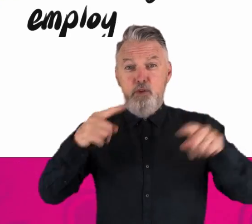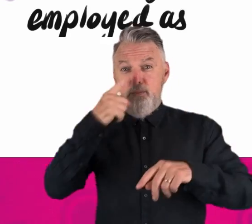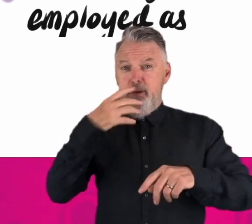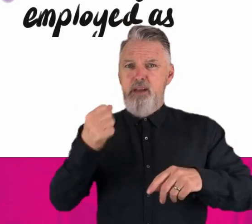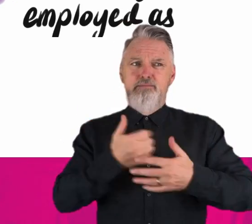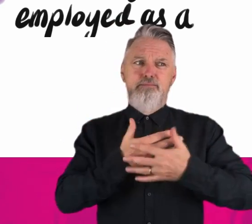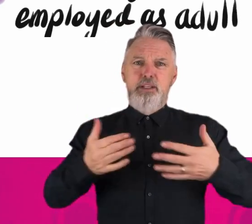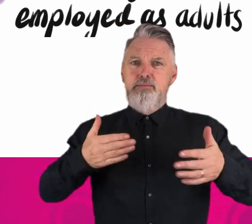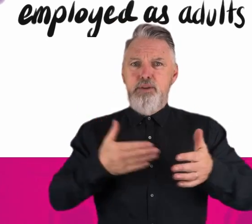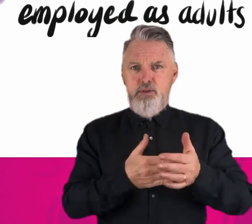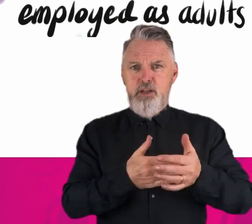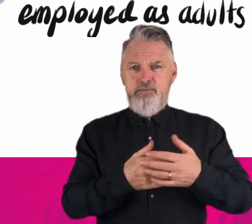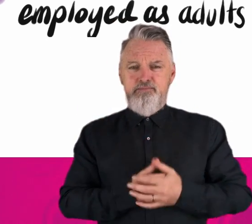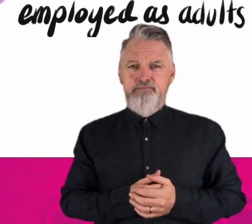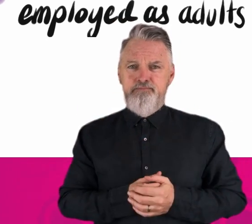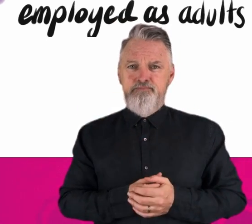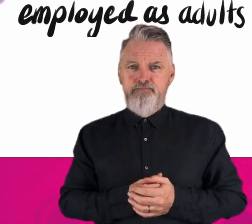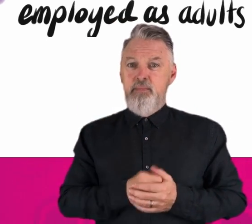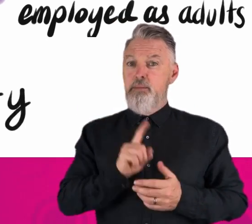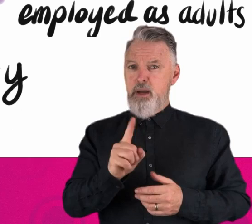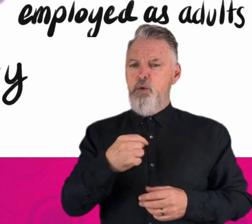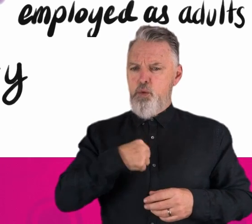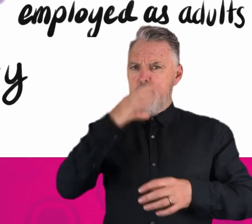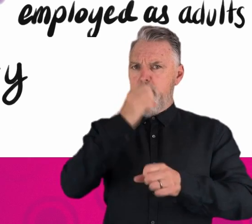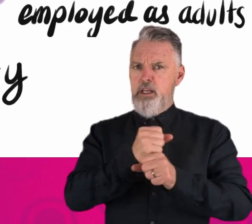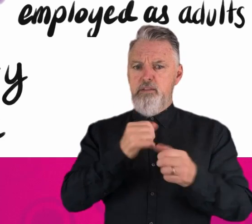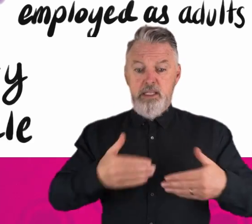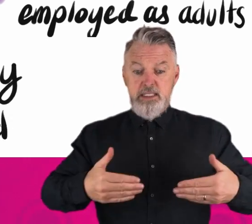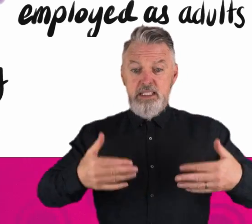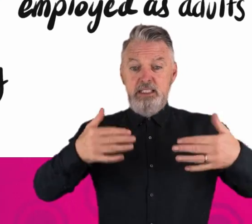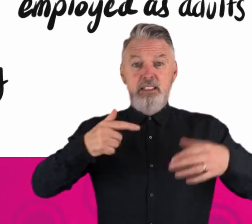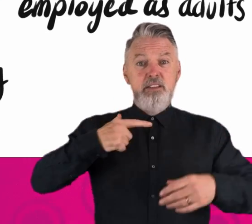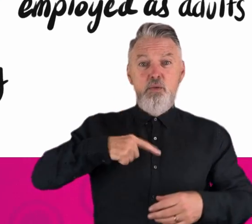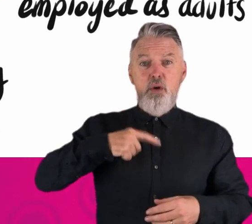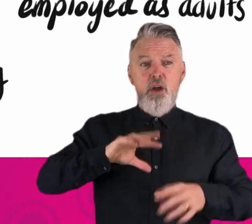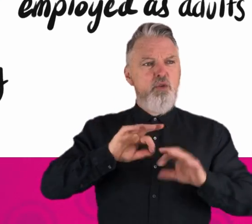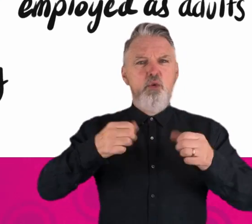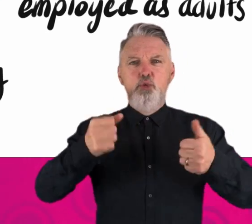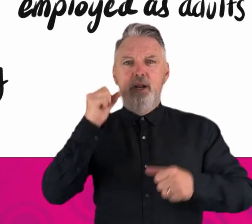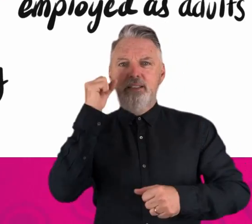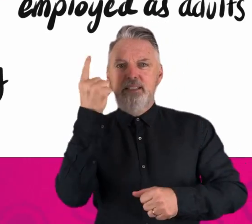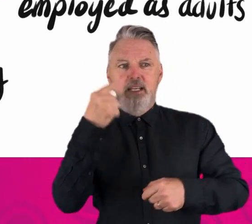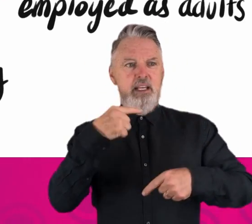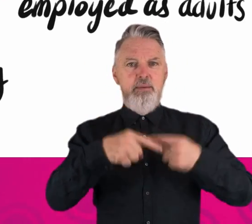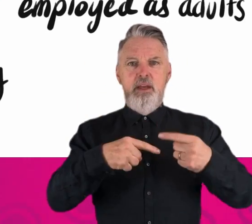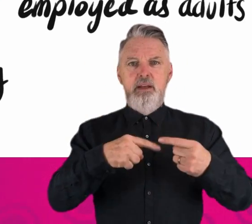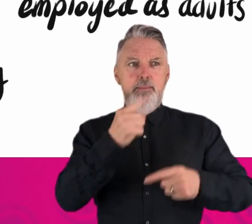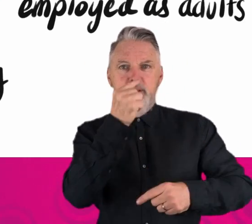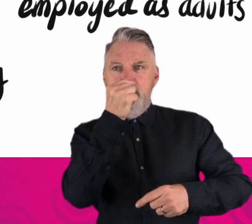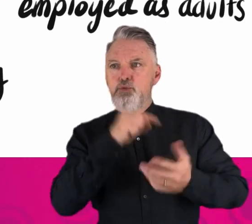as these stats show. But we argue that these statistics exist because of a lack of understanding about our potential to succeed in the workplace.